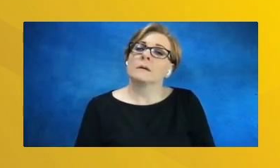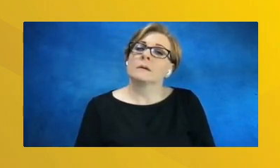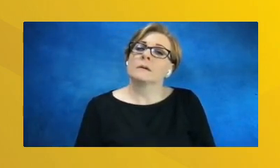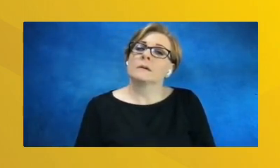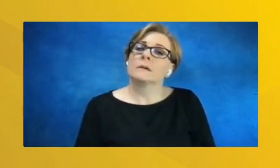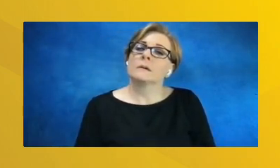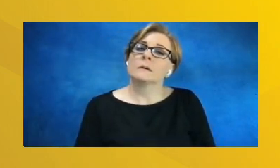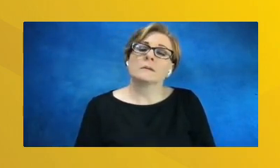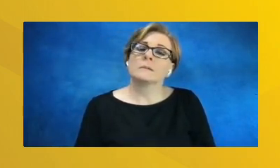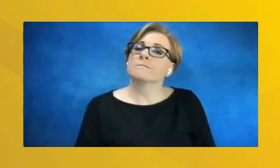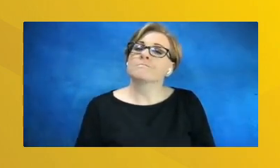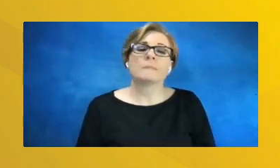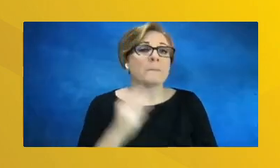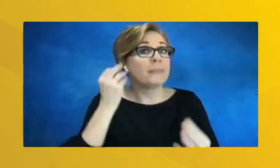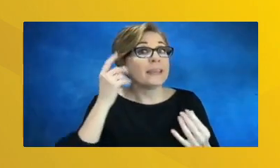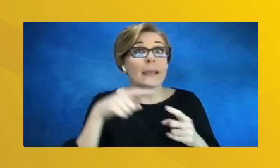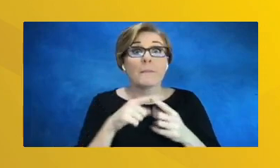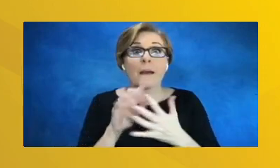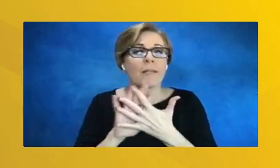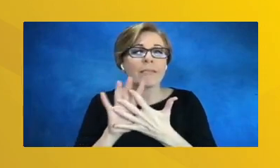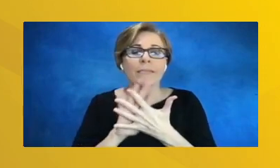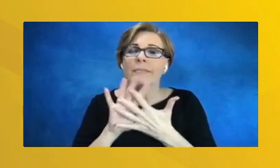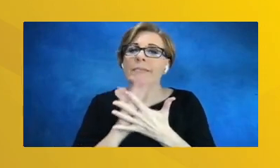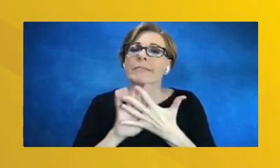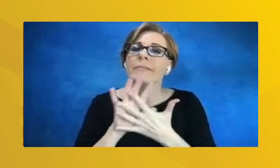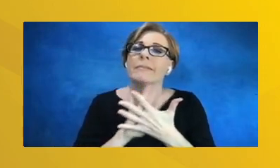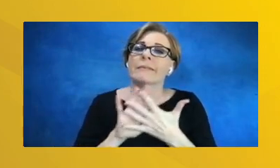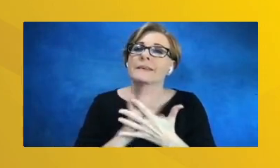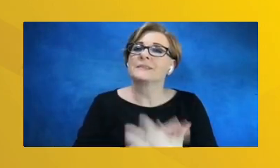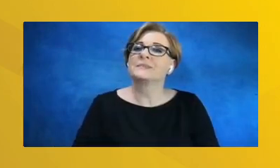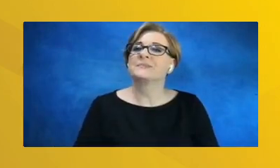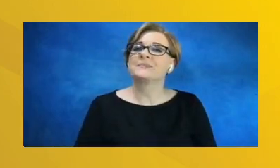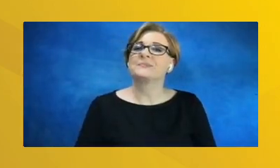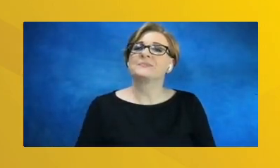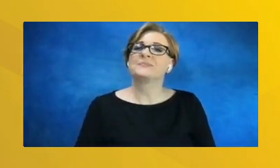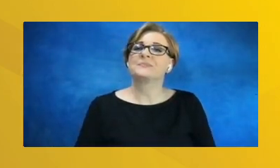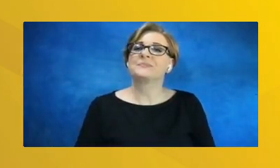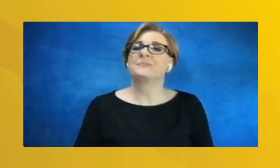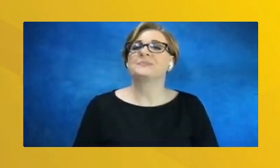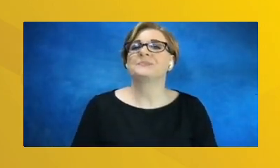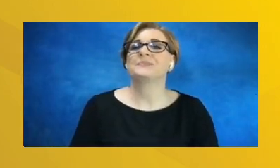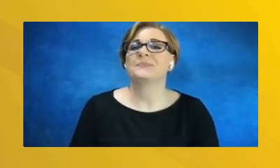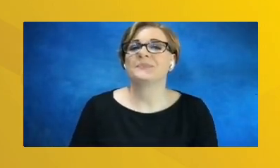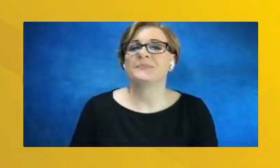(CHUCKLES) (VIDEO ENDS) BETHANY WELLS: Perfect.